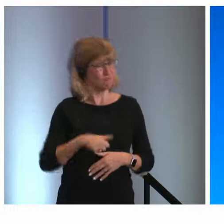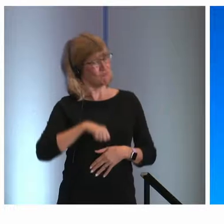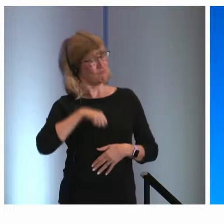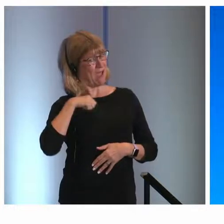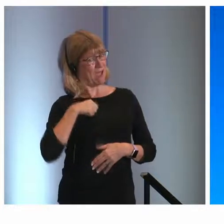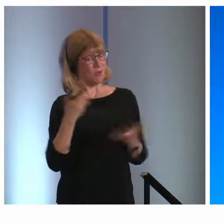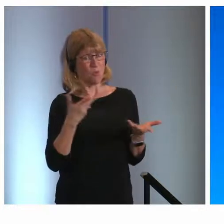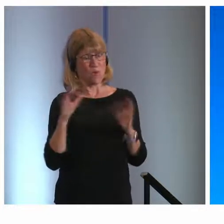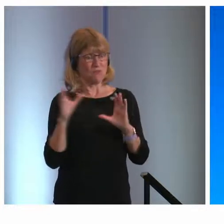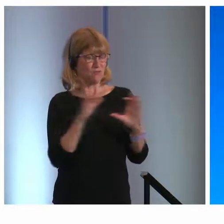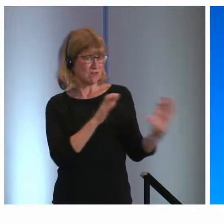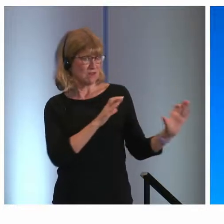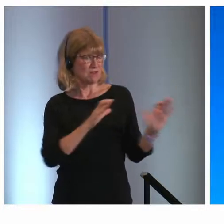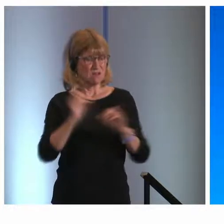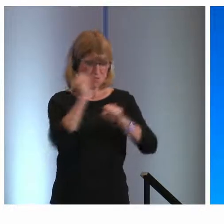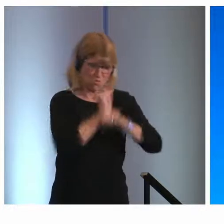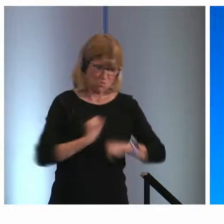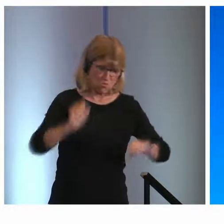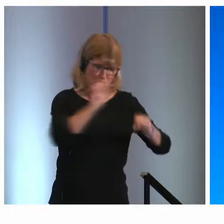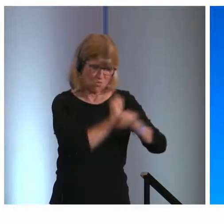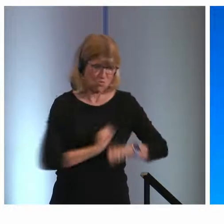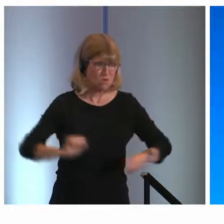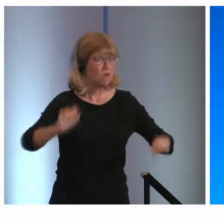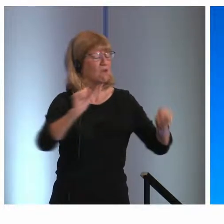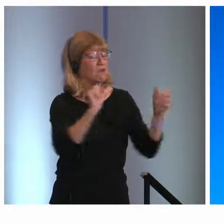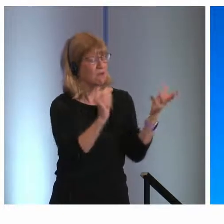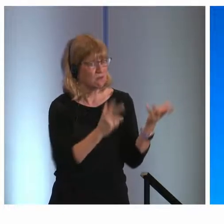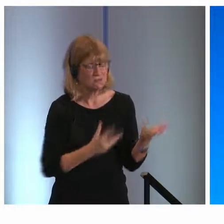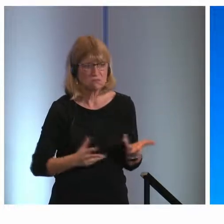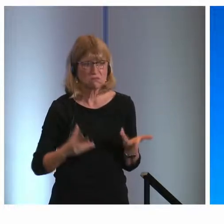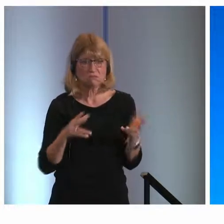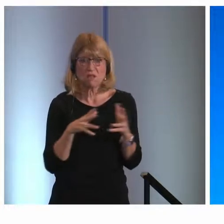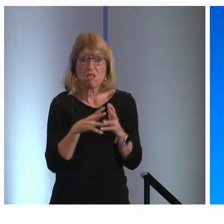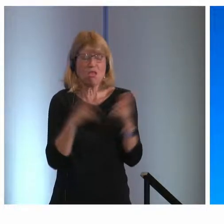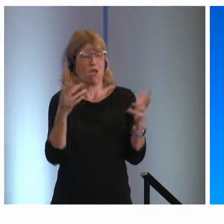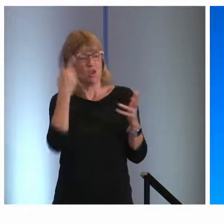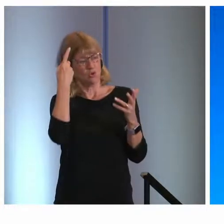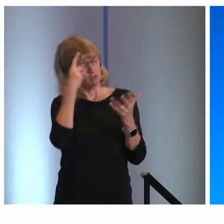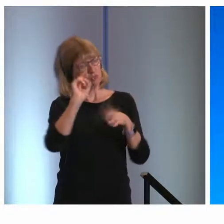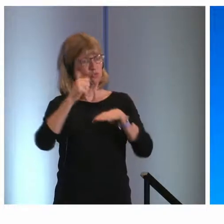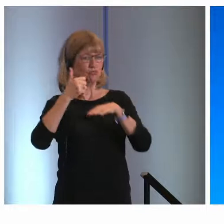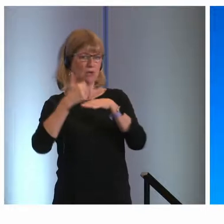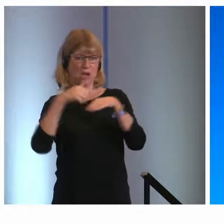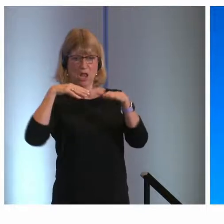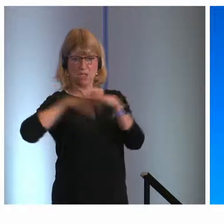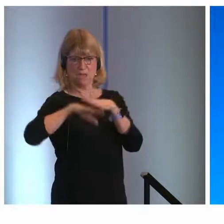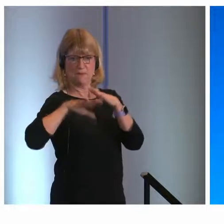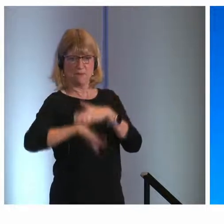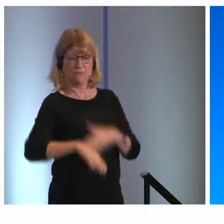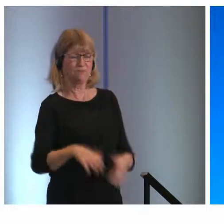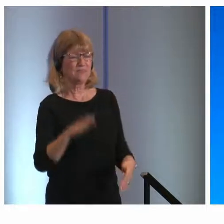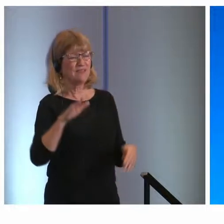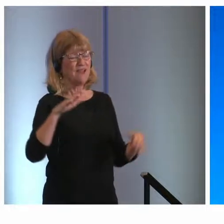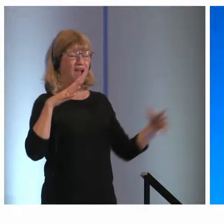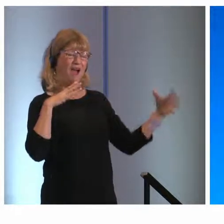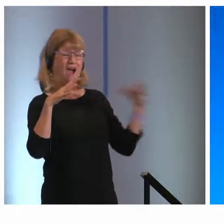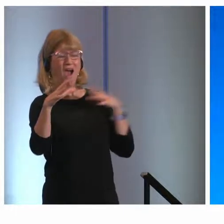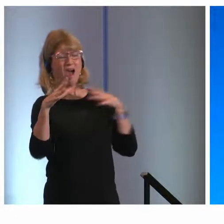is another, really great example of a company -- what companies can do to promote and be loud and proud about what